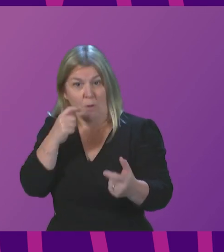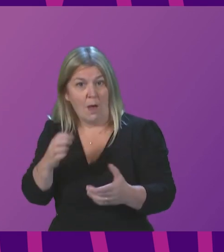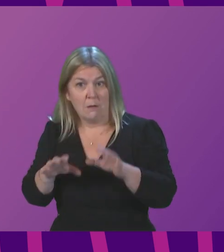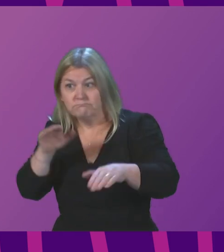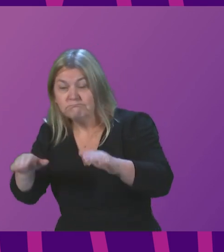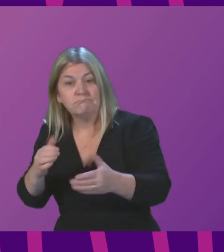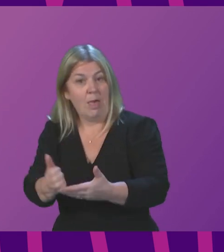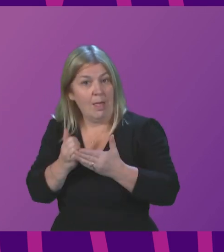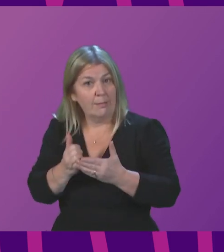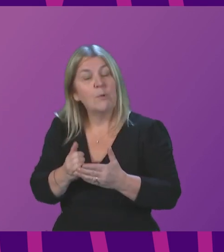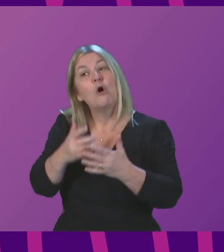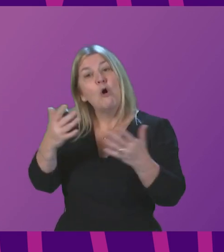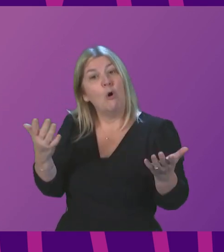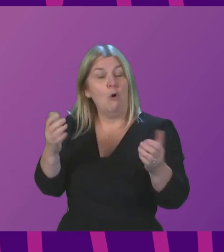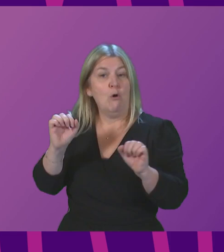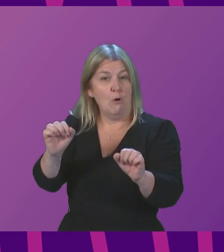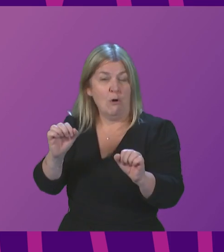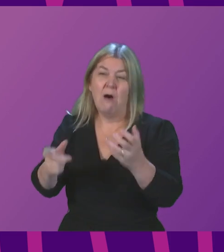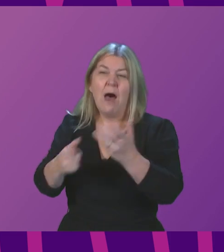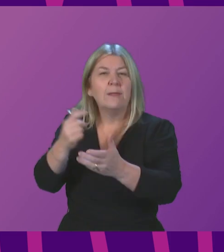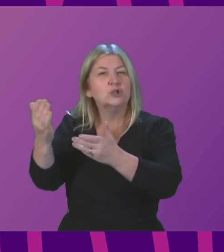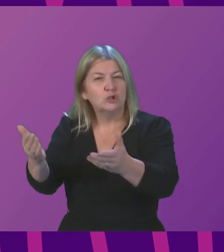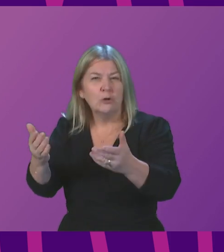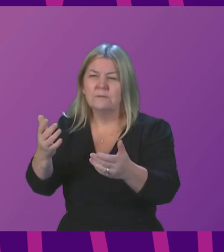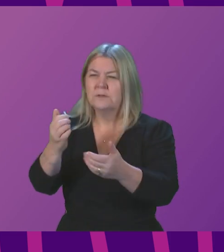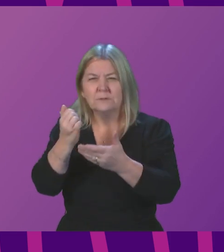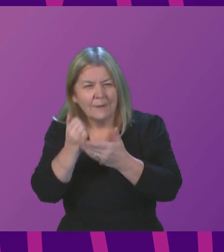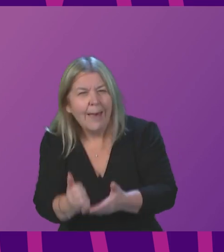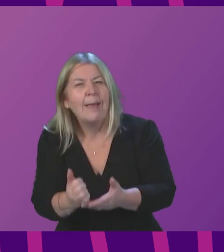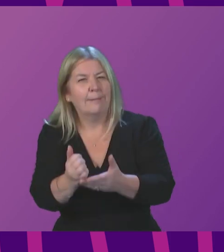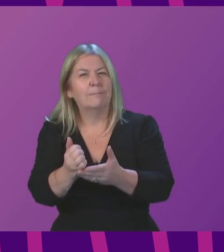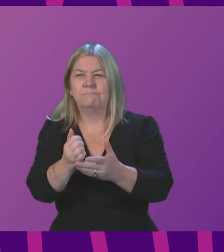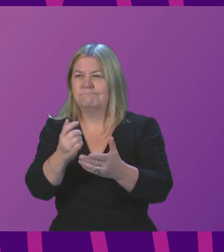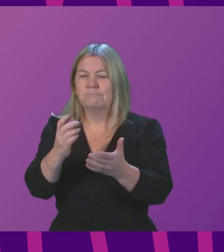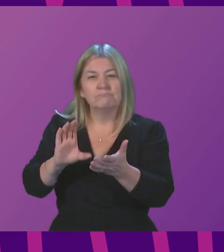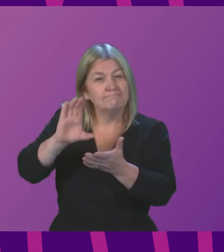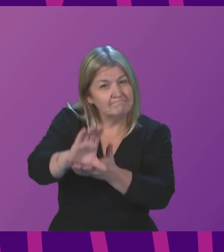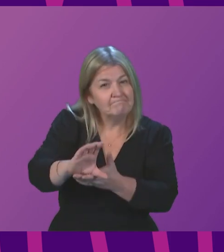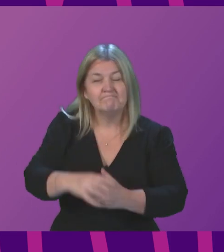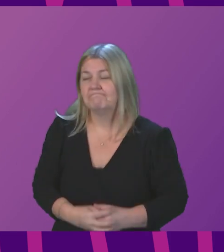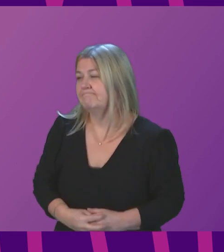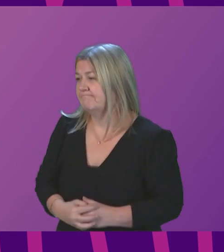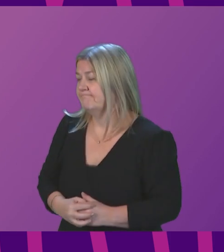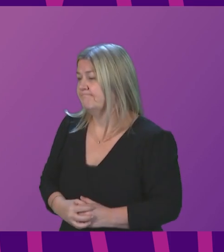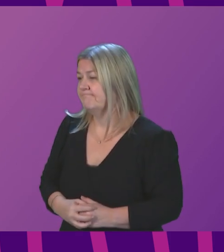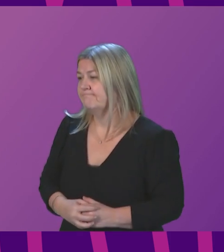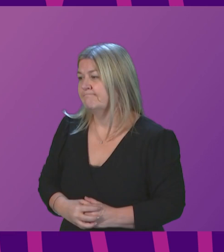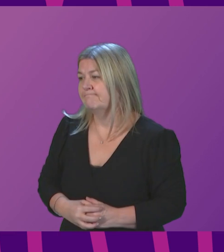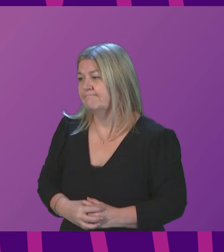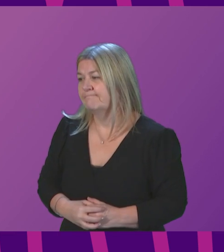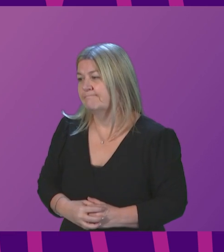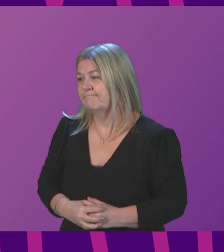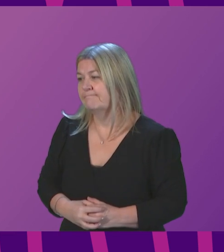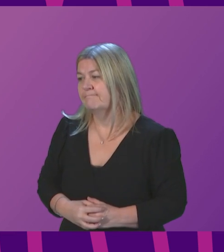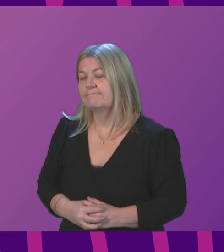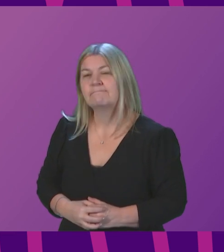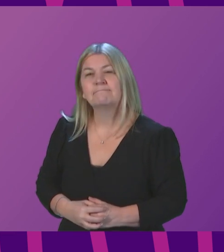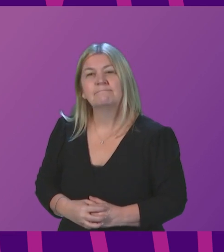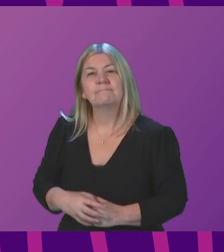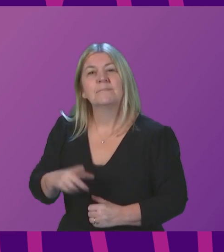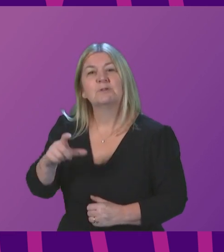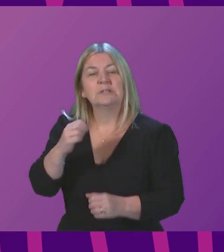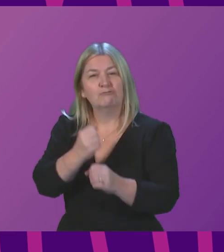for benefit checks and to support from the fuel insecurity fund.